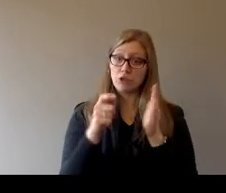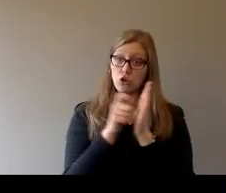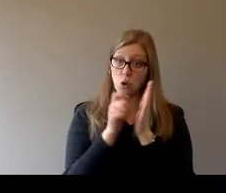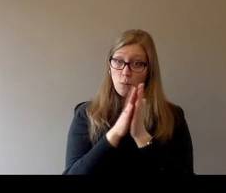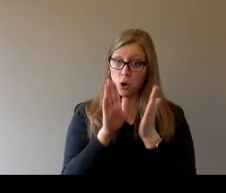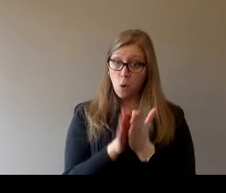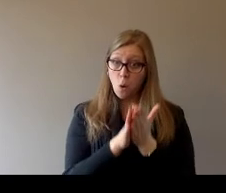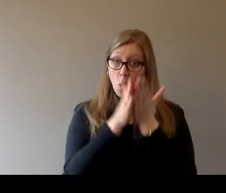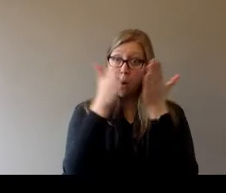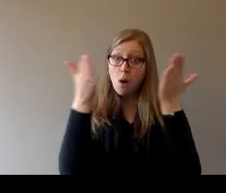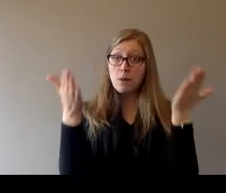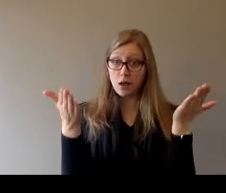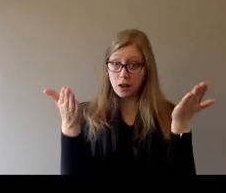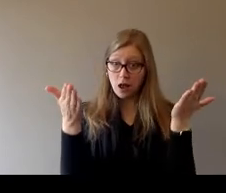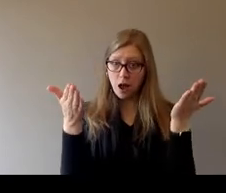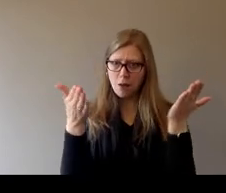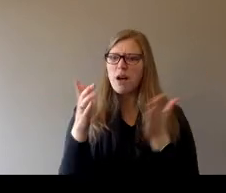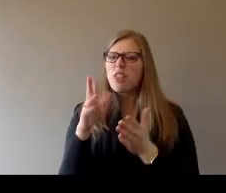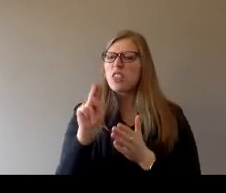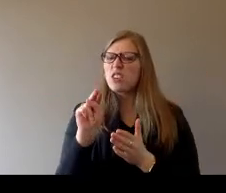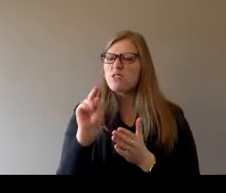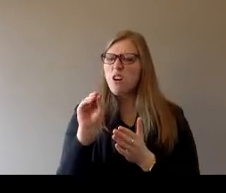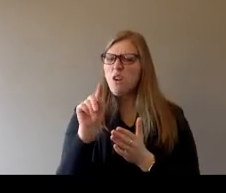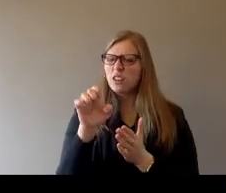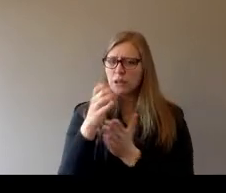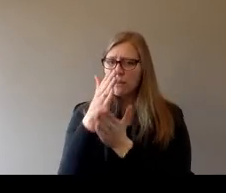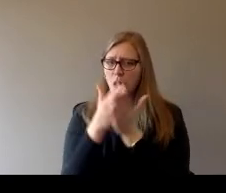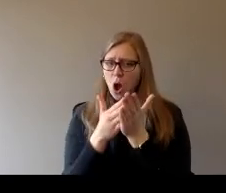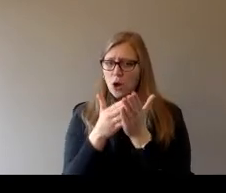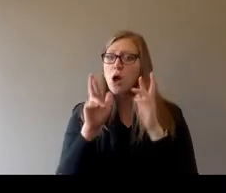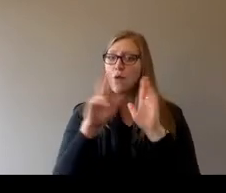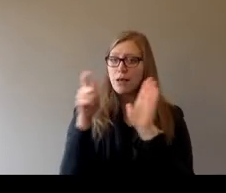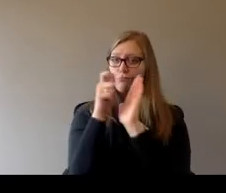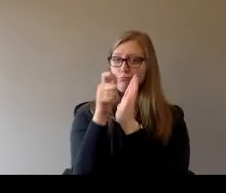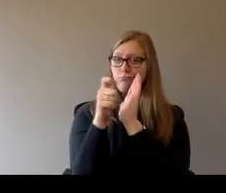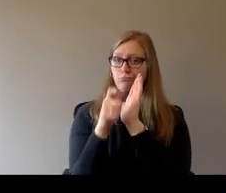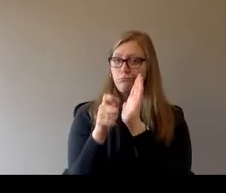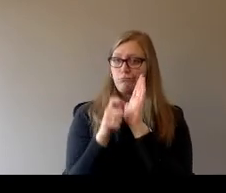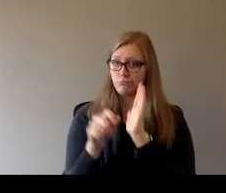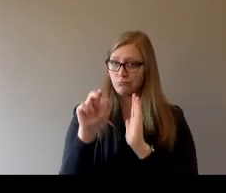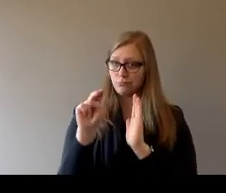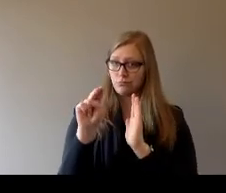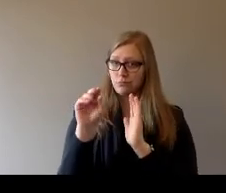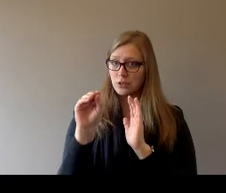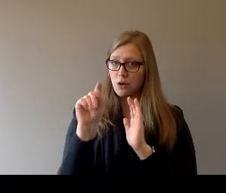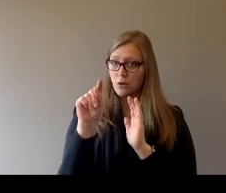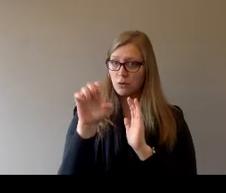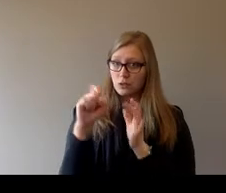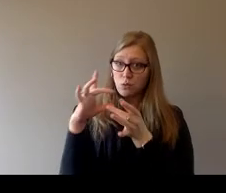to your notes section and get ready to take some notes on these expectations and routines.